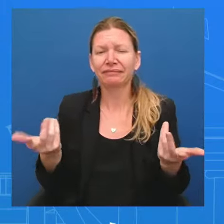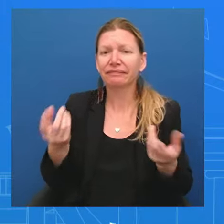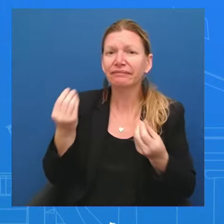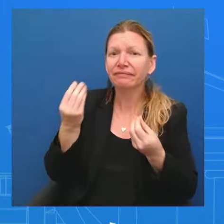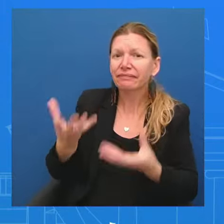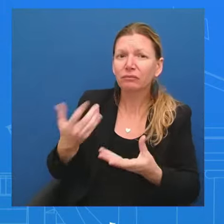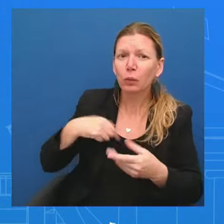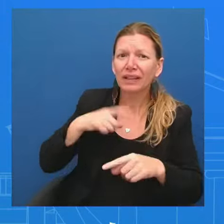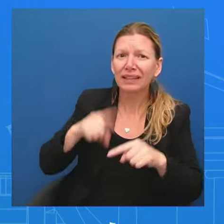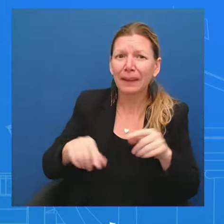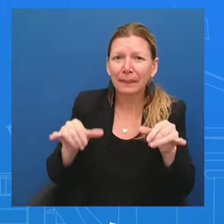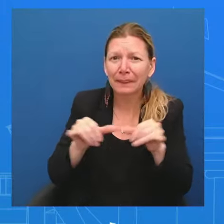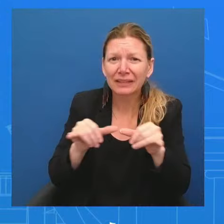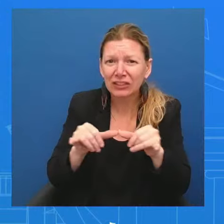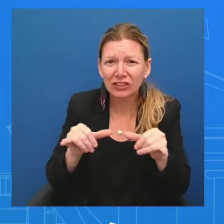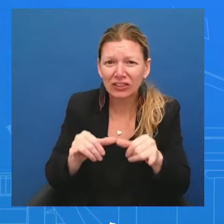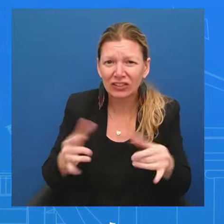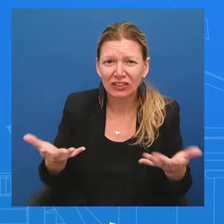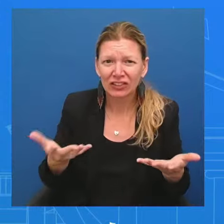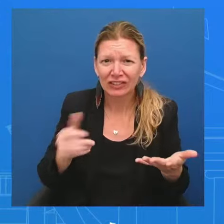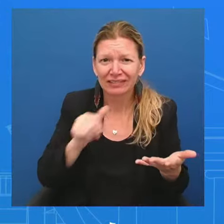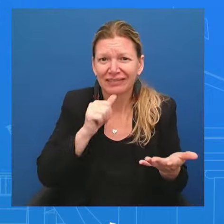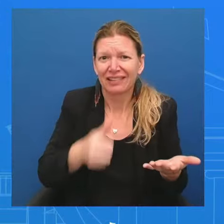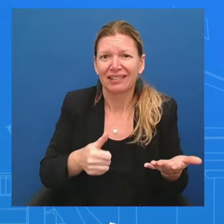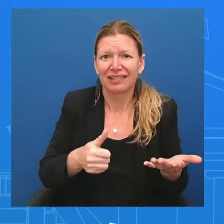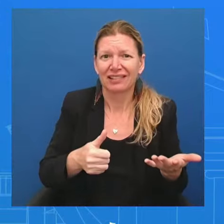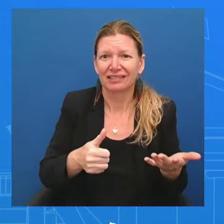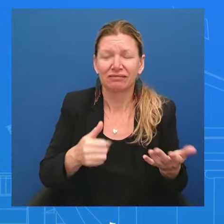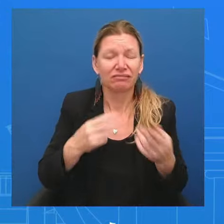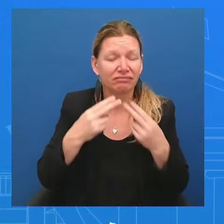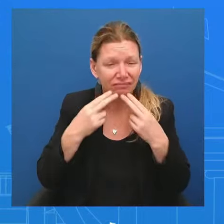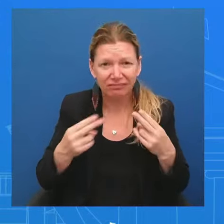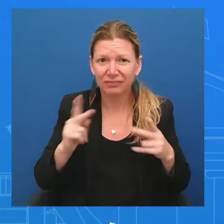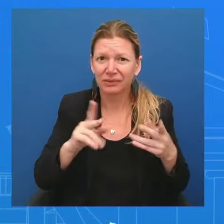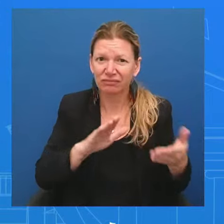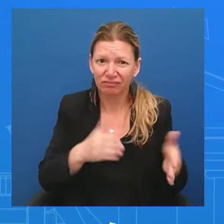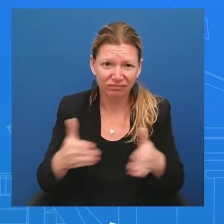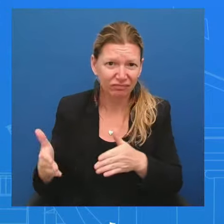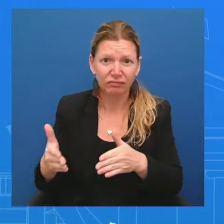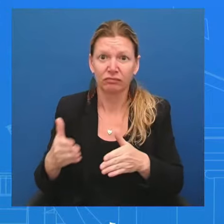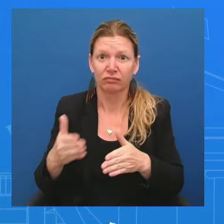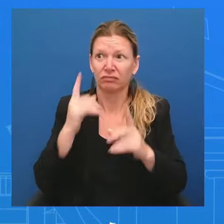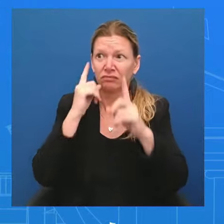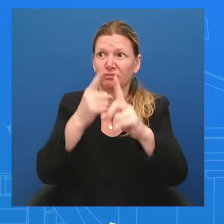the right number of civilian casualties is zero. We won't see any. Now we've seen more than about a dozen